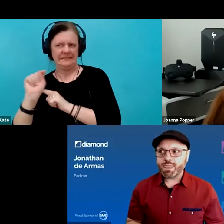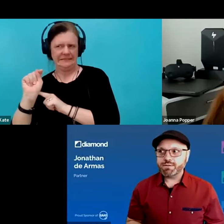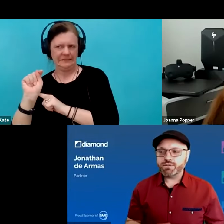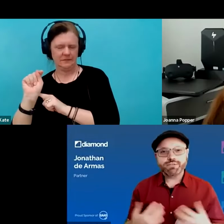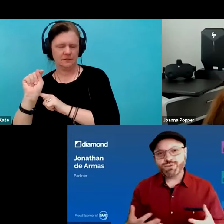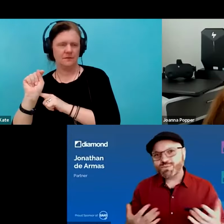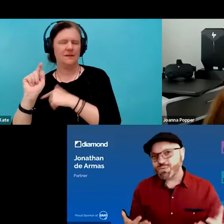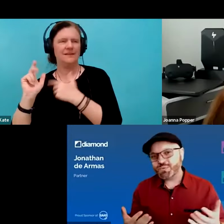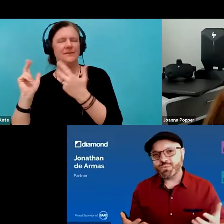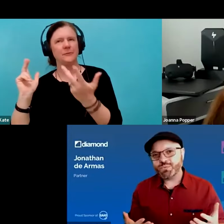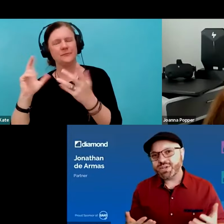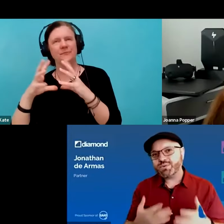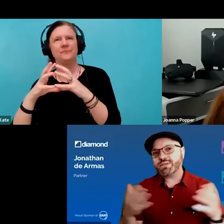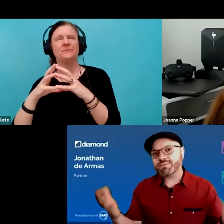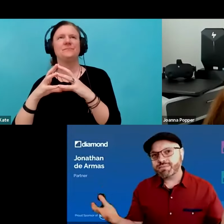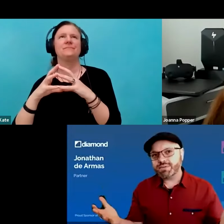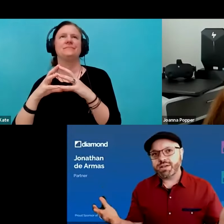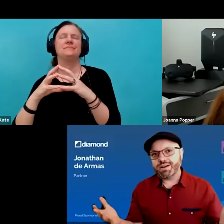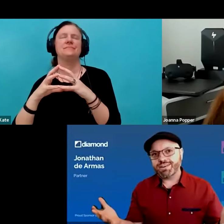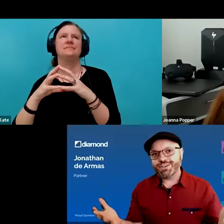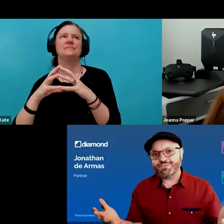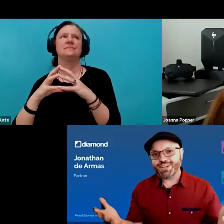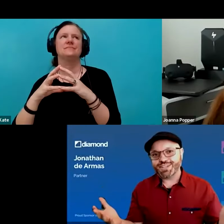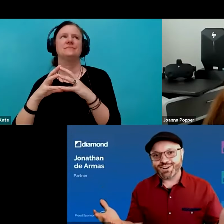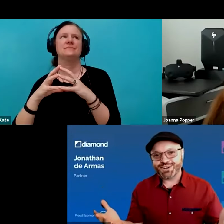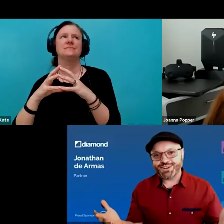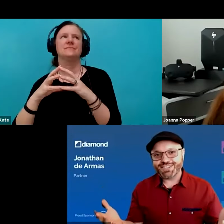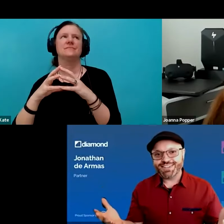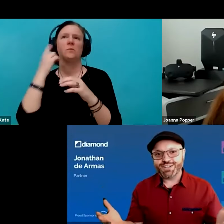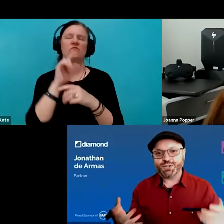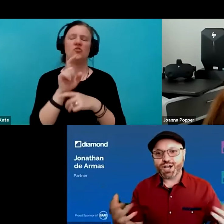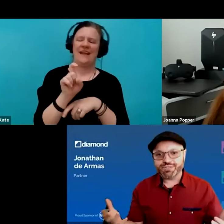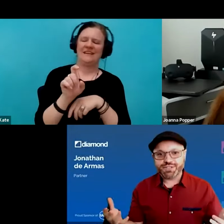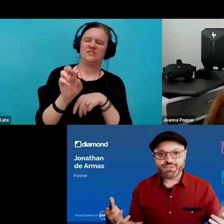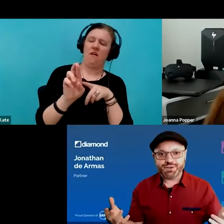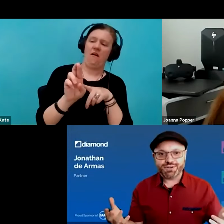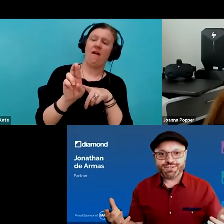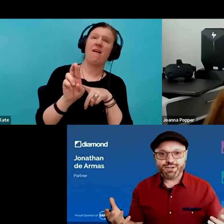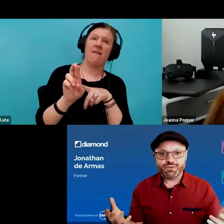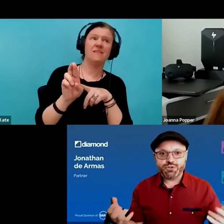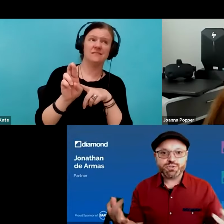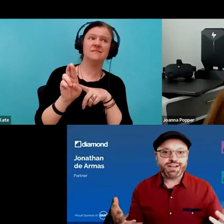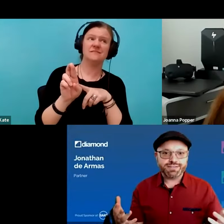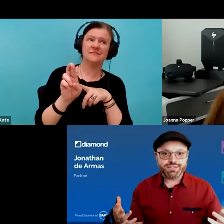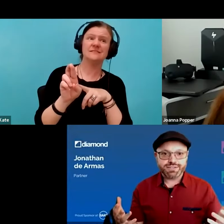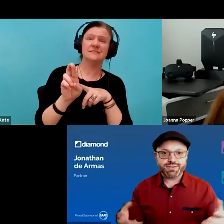So we know that in the area of XR. A lot of these are our new challenges